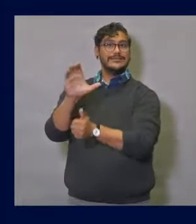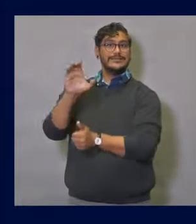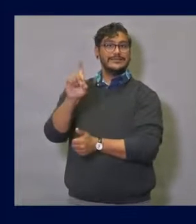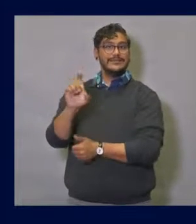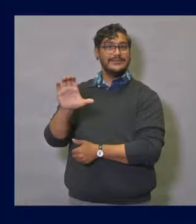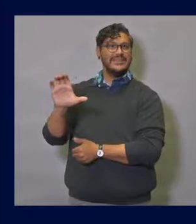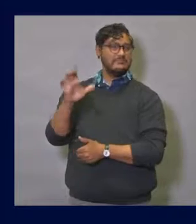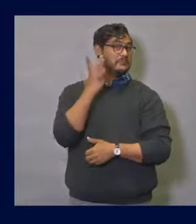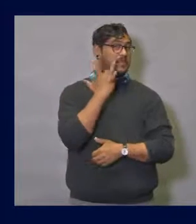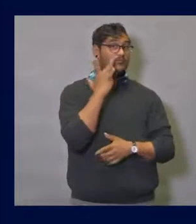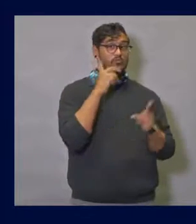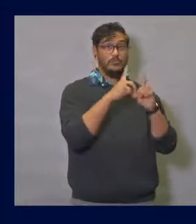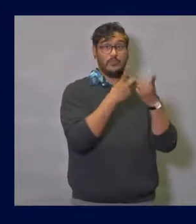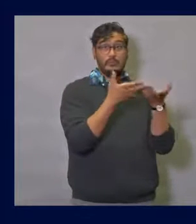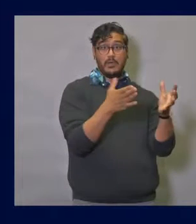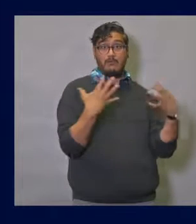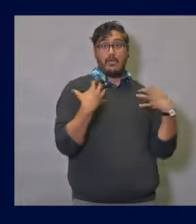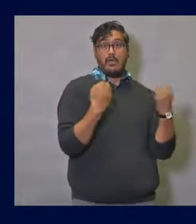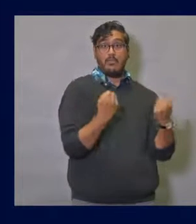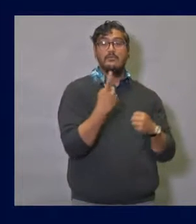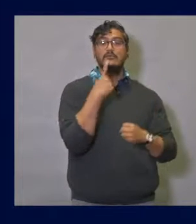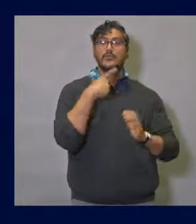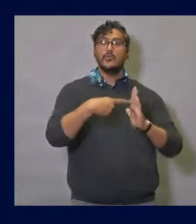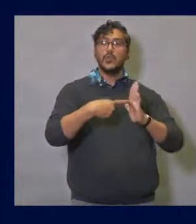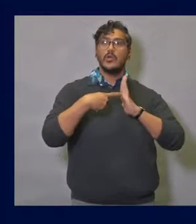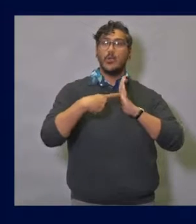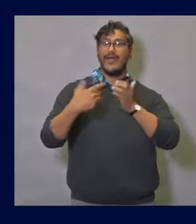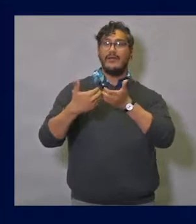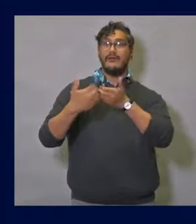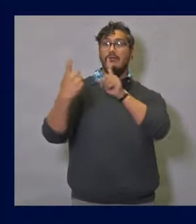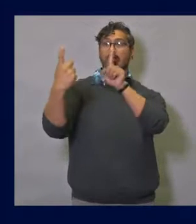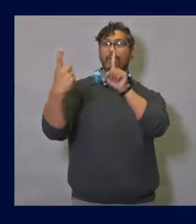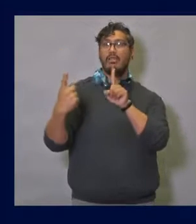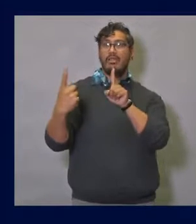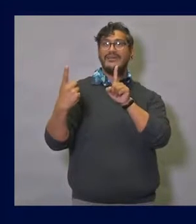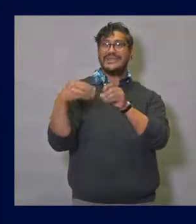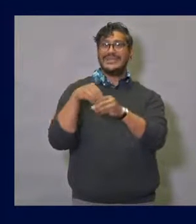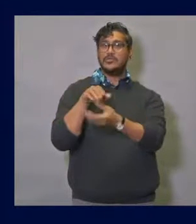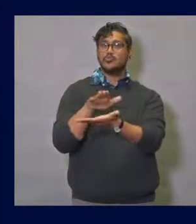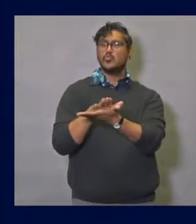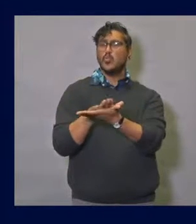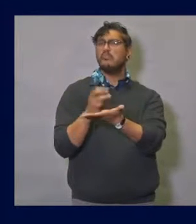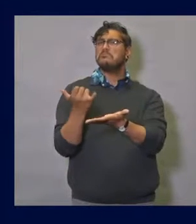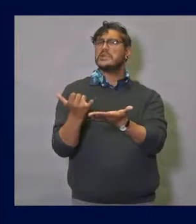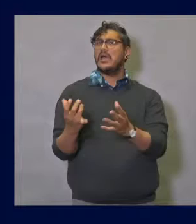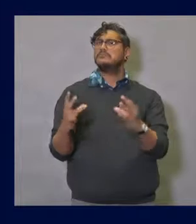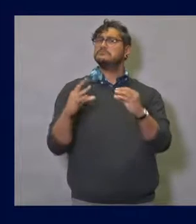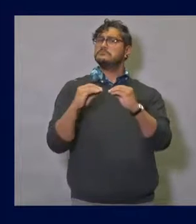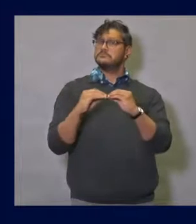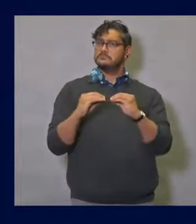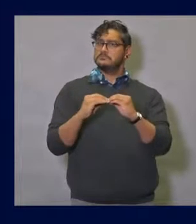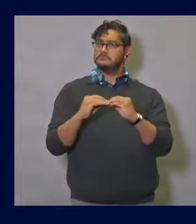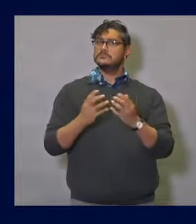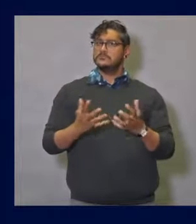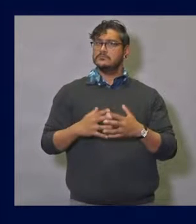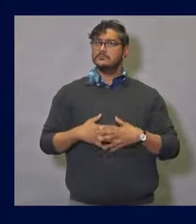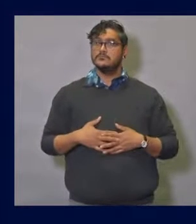REOPENING PROTOCOLS TO ALIGN WITH THE CDC AND THE CALIFORNIA DEPARTMENT OF PUBLIC HEALTH ON THE REQUIRED DISTANCING IN